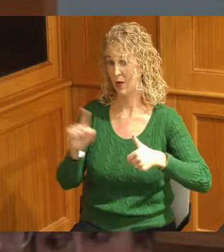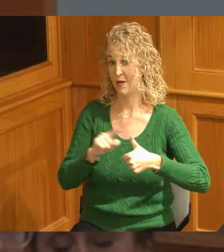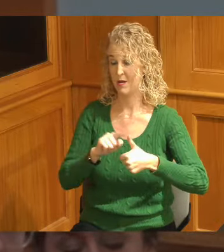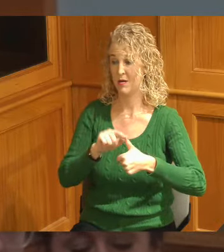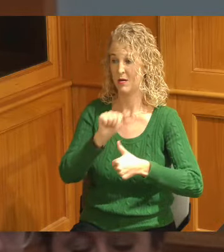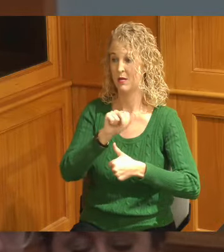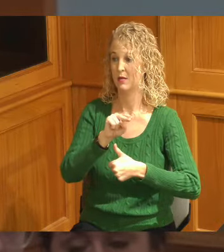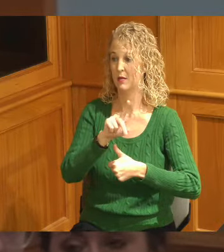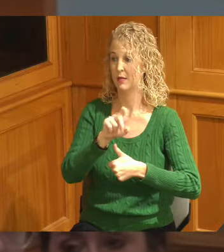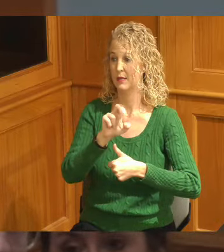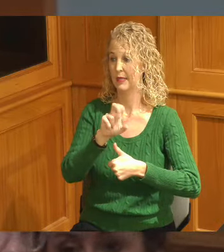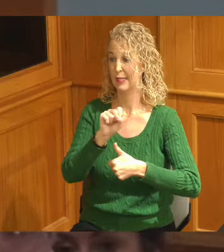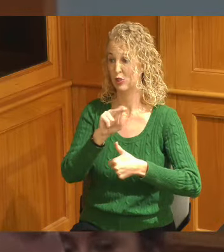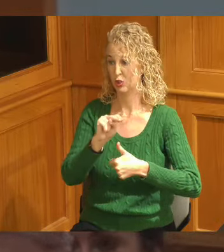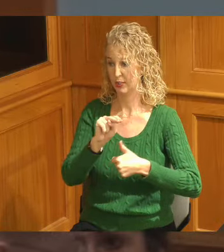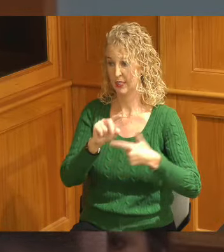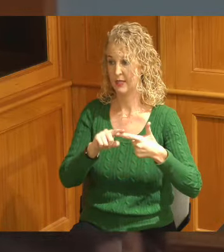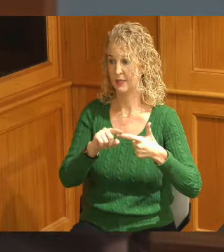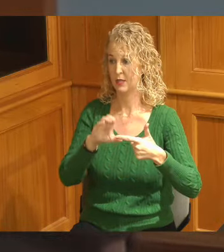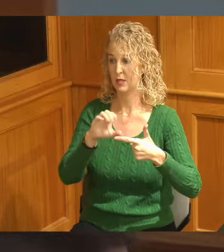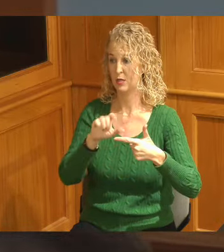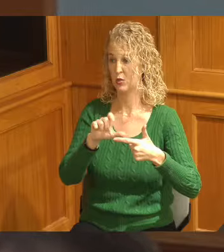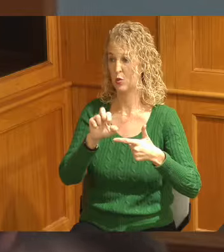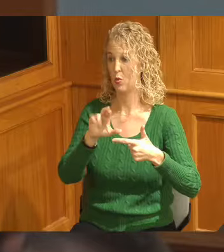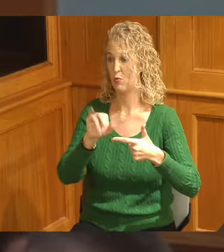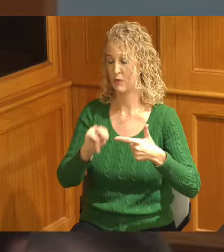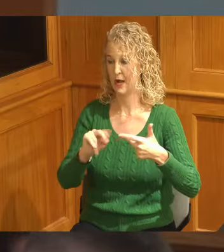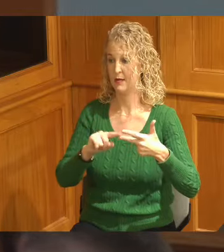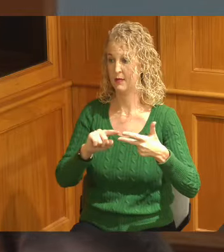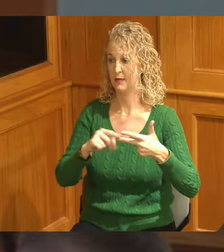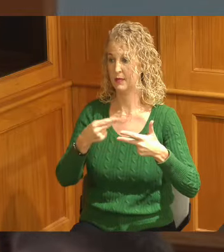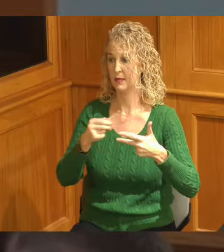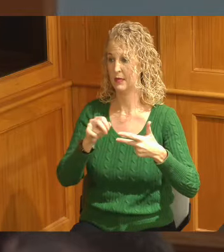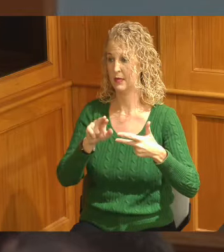Colerain, Harrison, Sycamore, and Symmes Townships. The bid opening date would be January